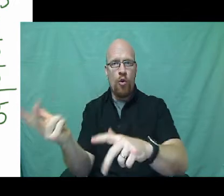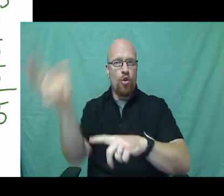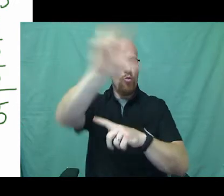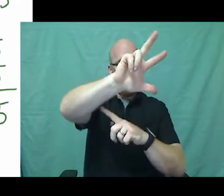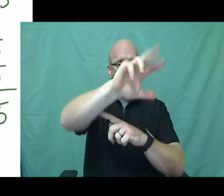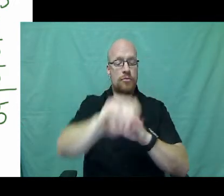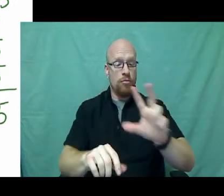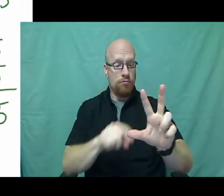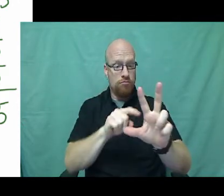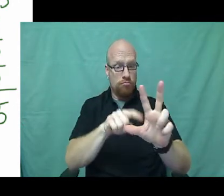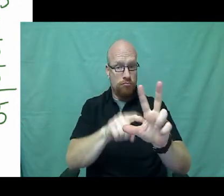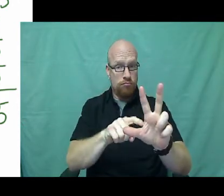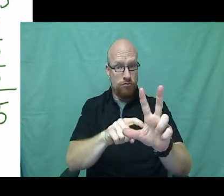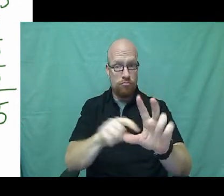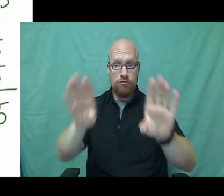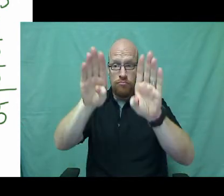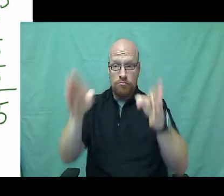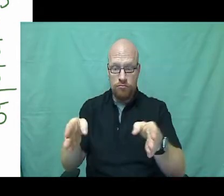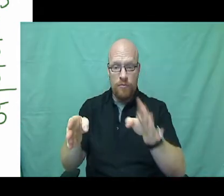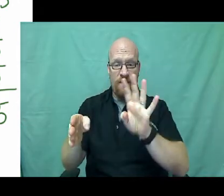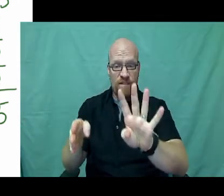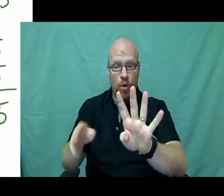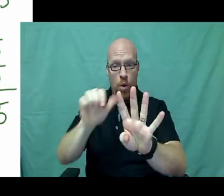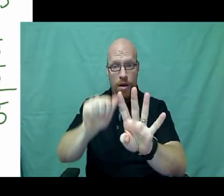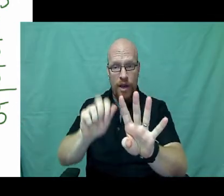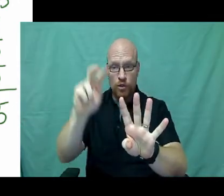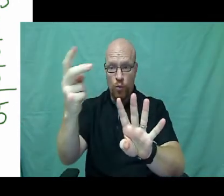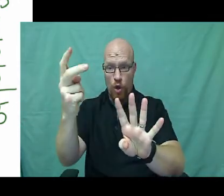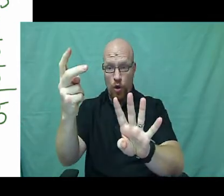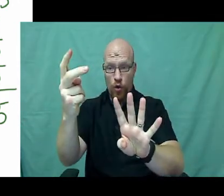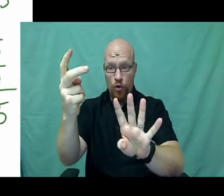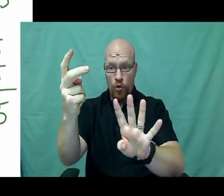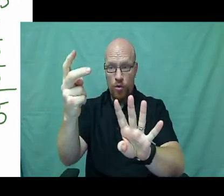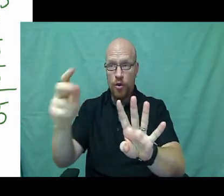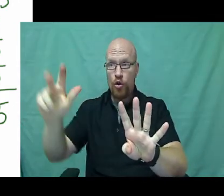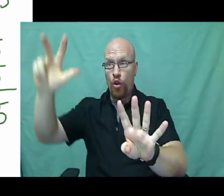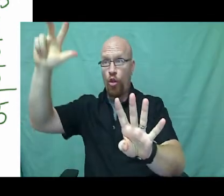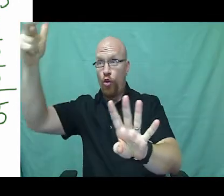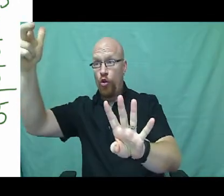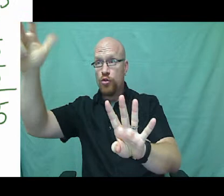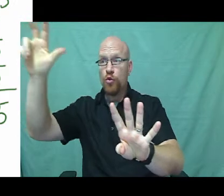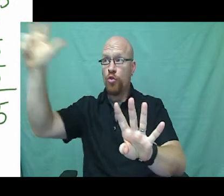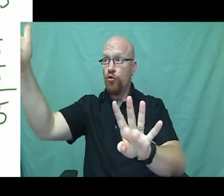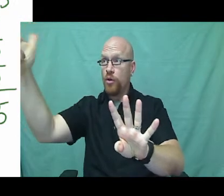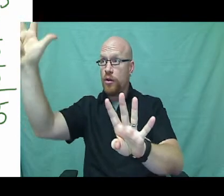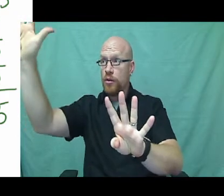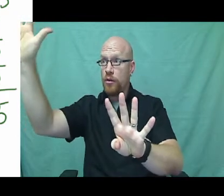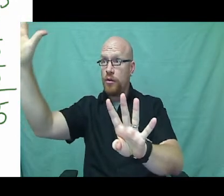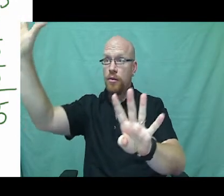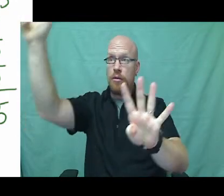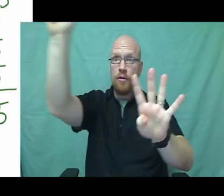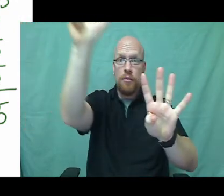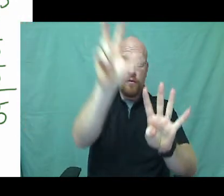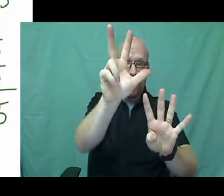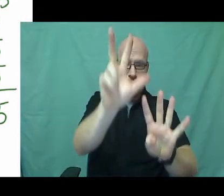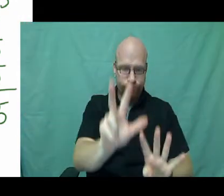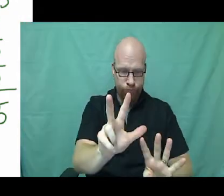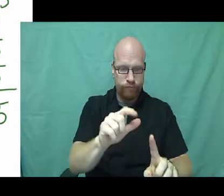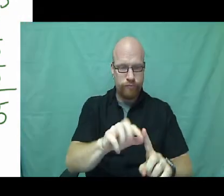for a squared, okay? Raised to a power, so the third - the power for three,